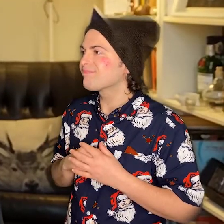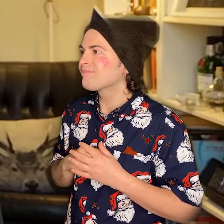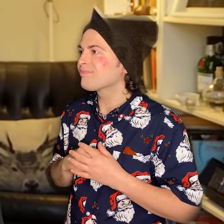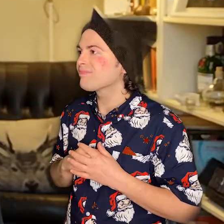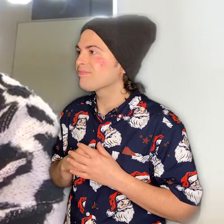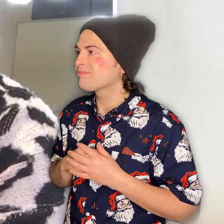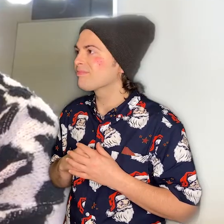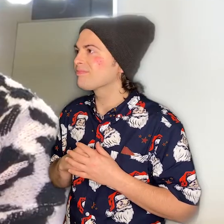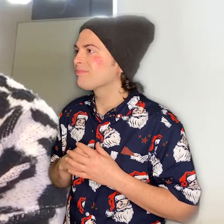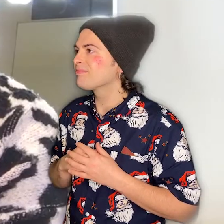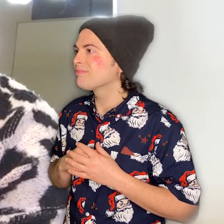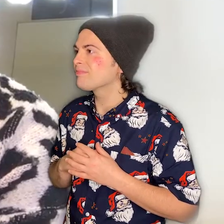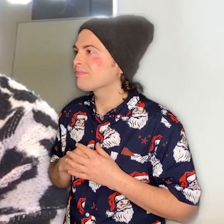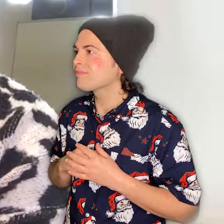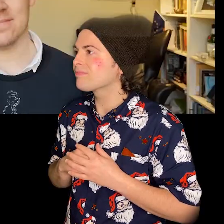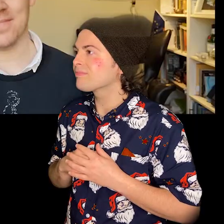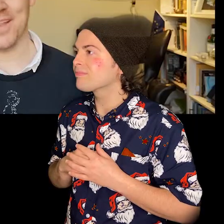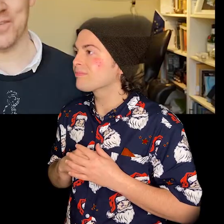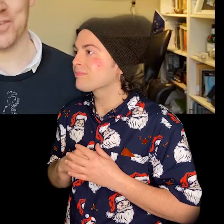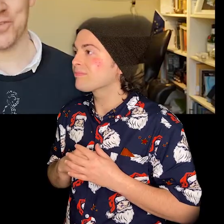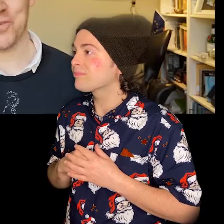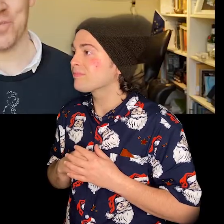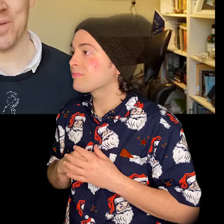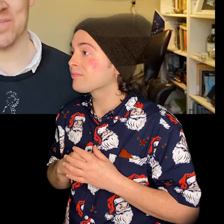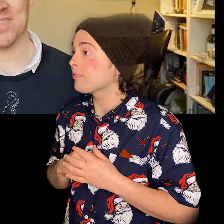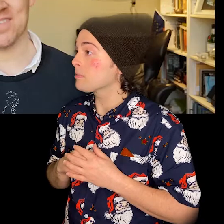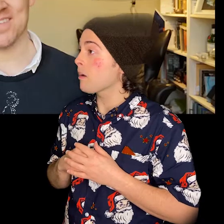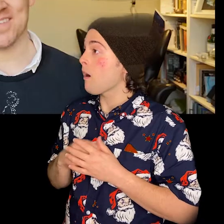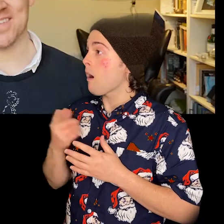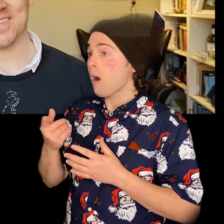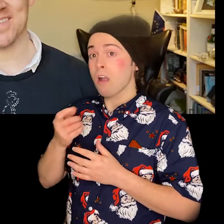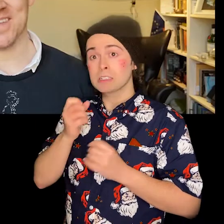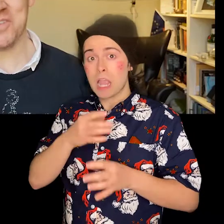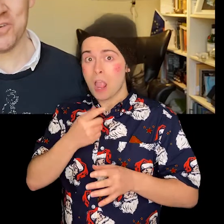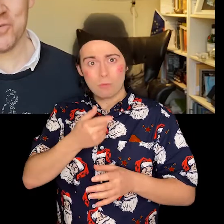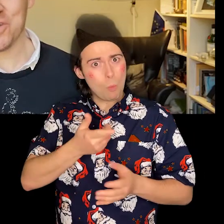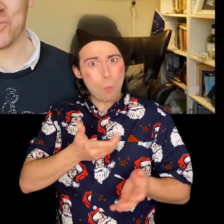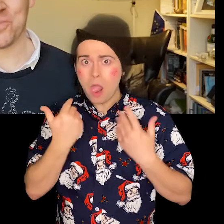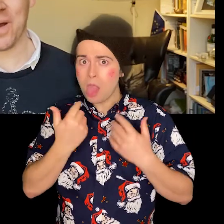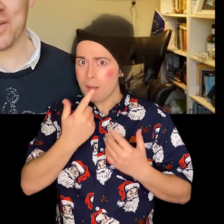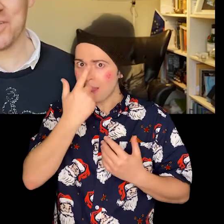Senga – I love you son Brian – I love you too Mum and you know